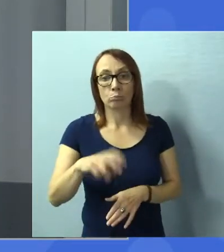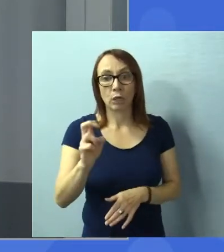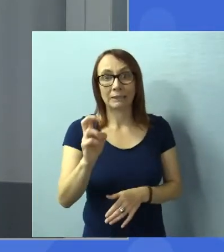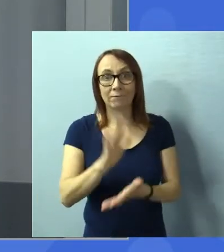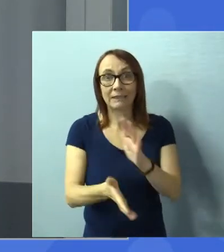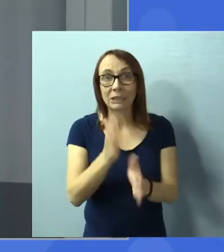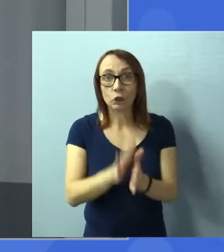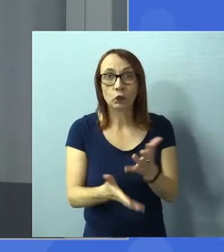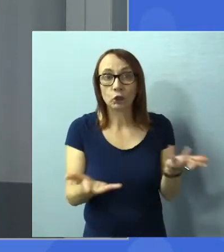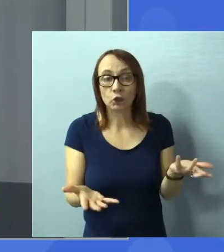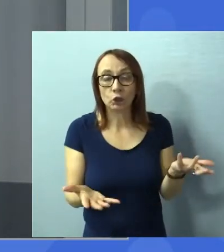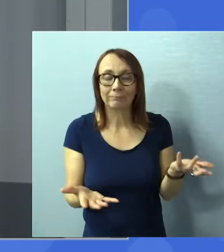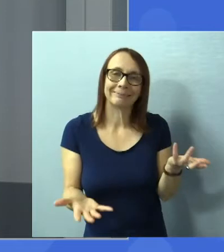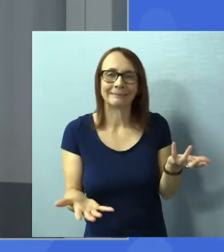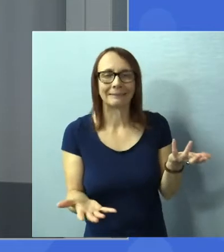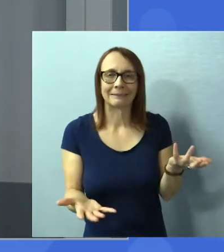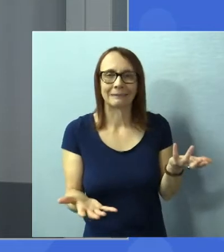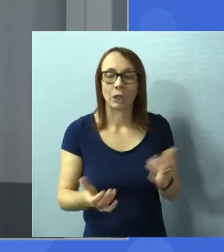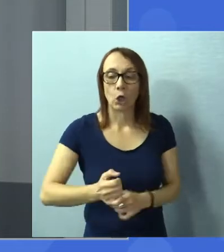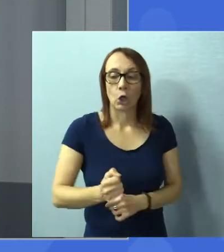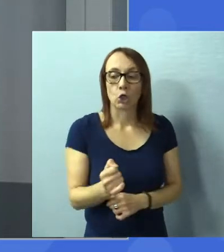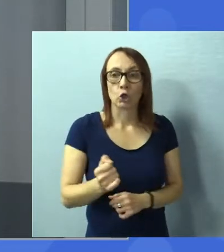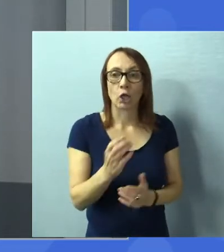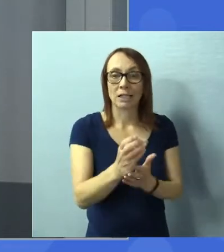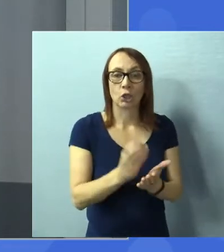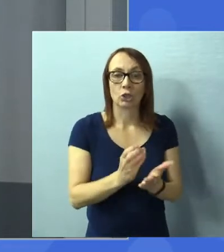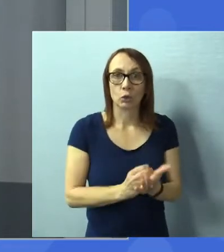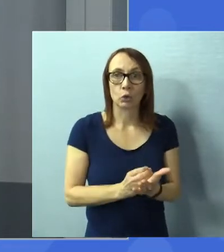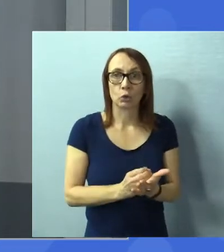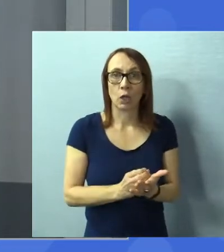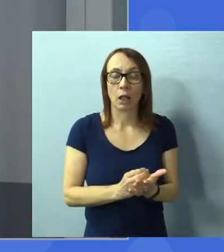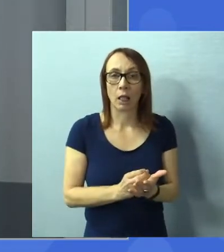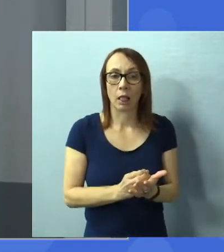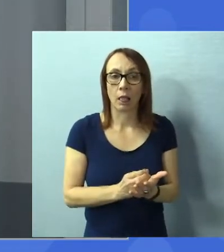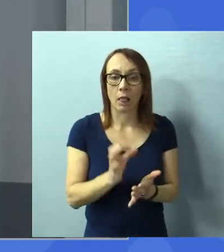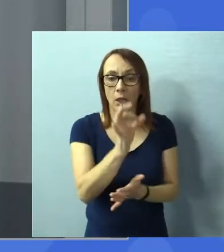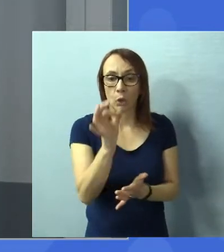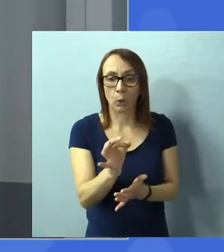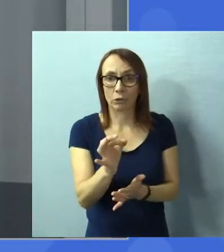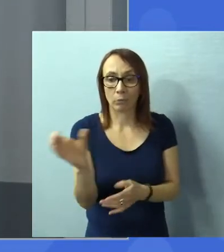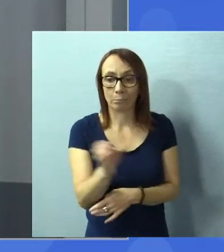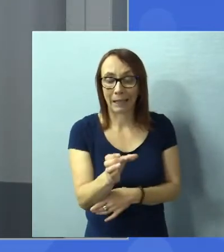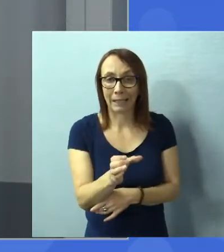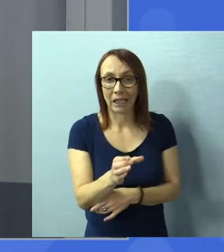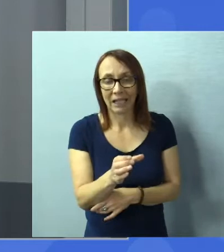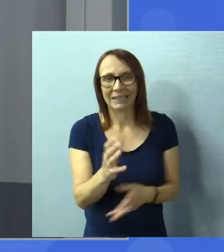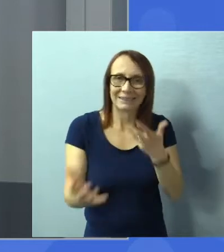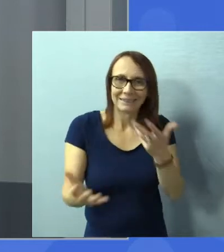kinda as this Court's constitutional question on the agenda is end depends on the agenda well kinda there's a huge wiggle and